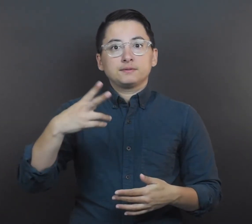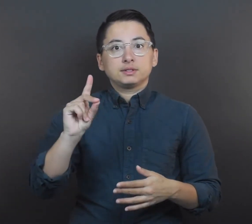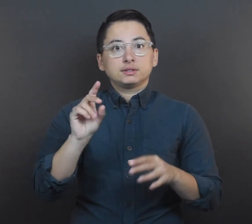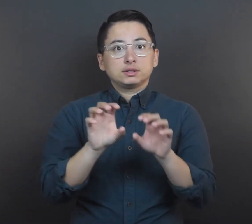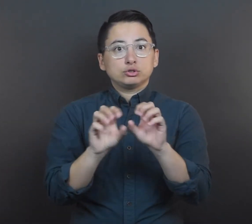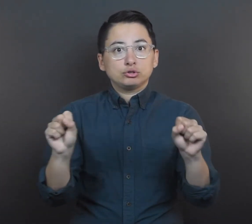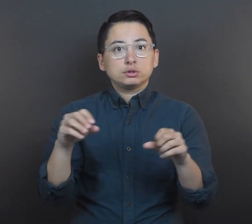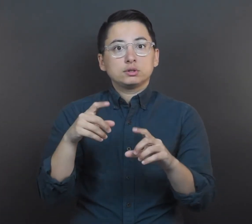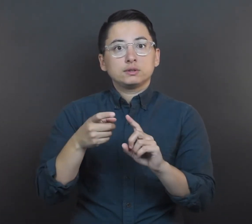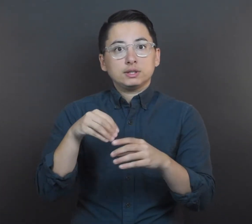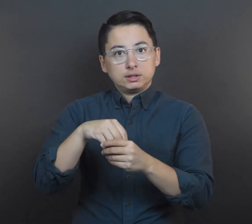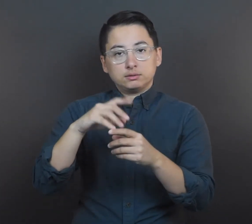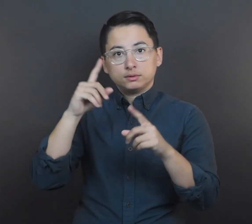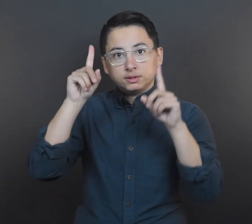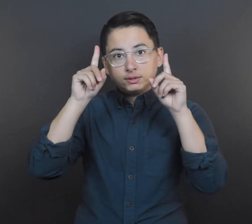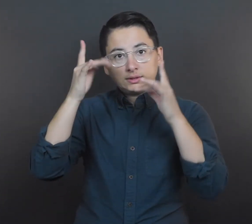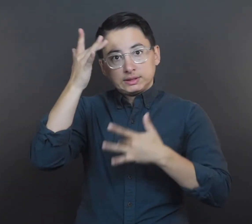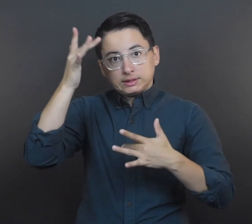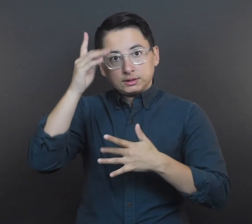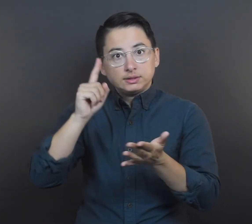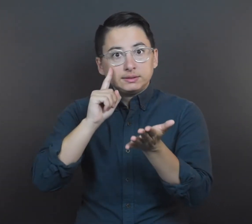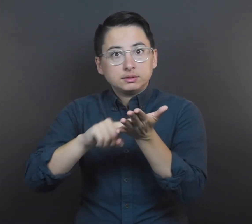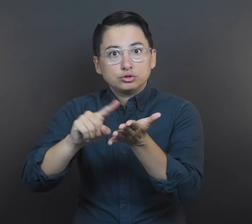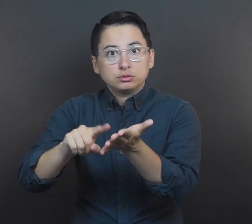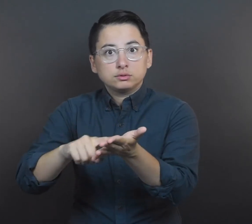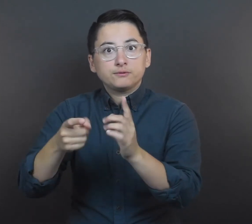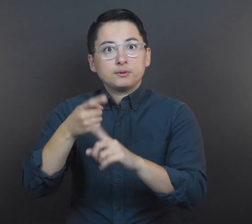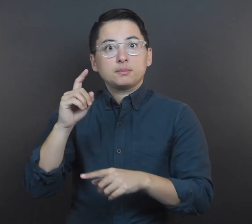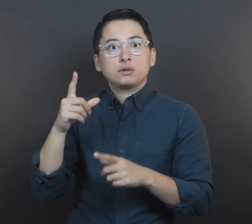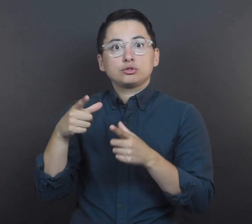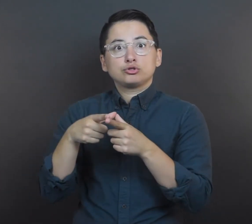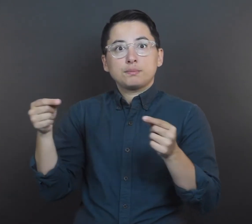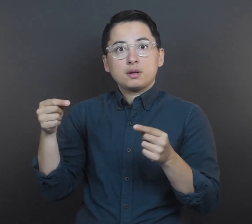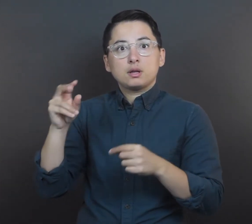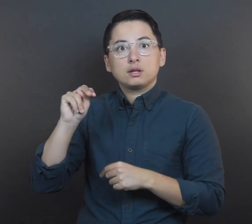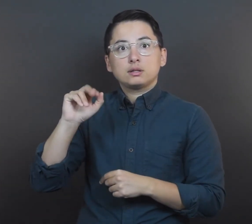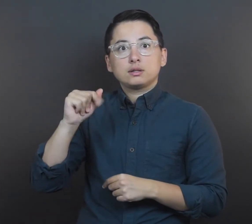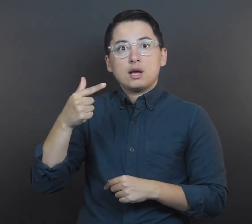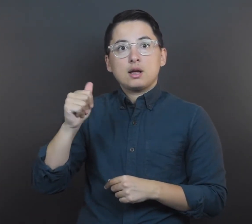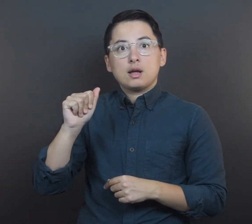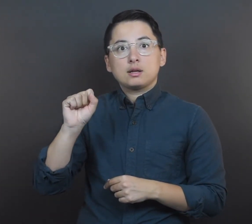She earned a PhD in epidemiology from Japan’s Nagasaki University